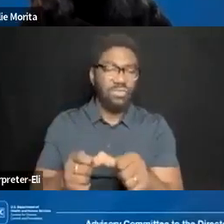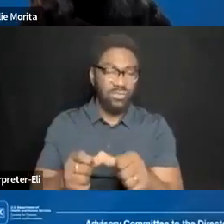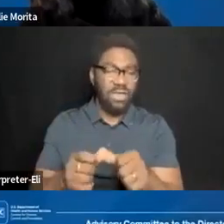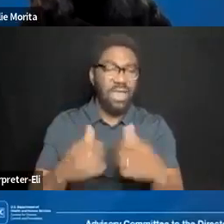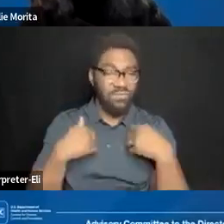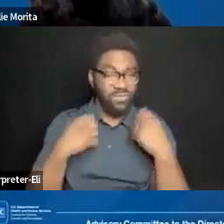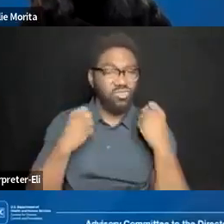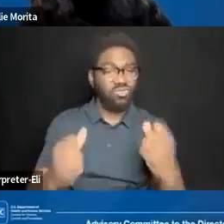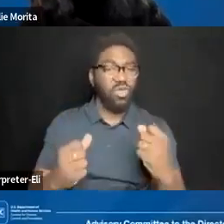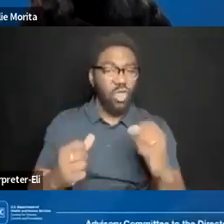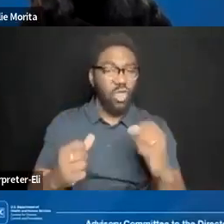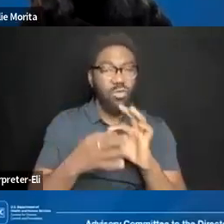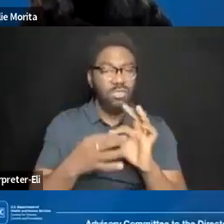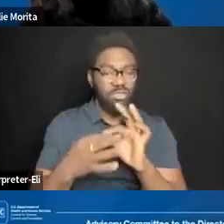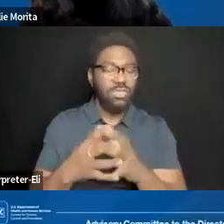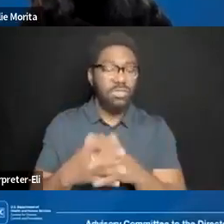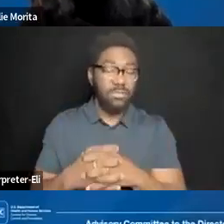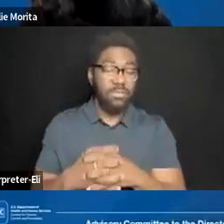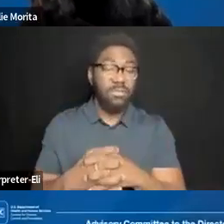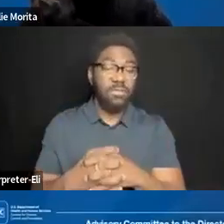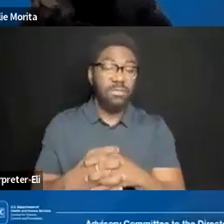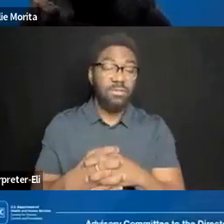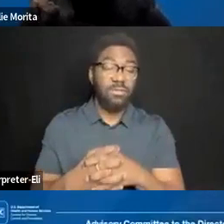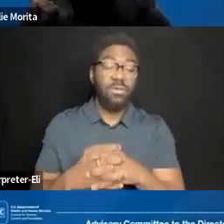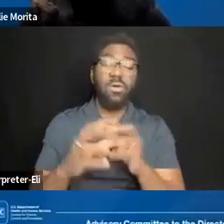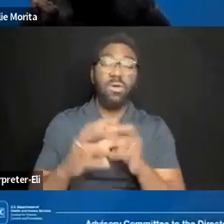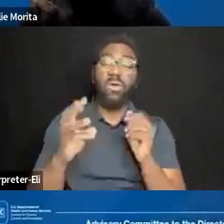As far as workforce goes, we recognize certainly that there's